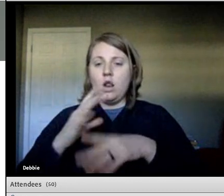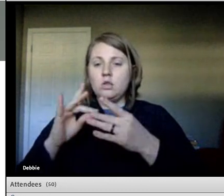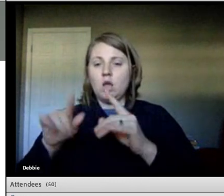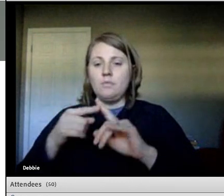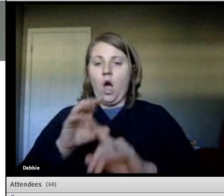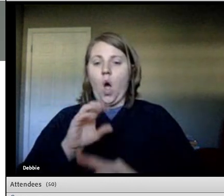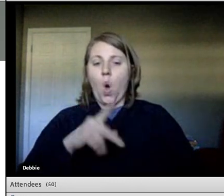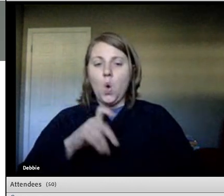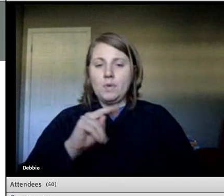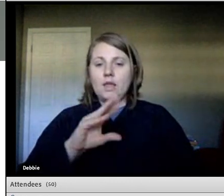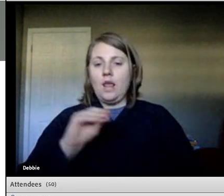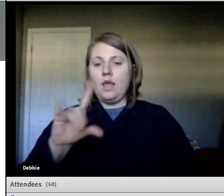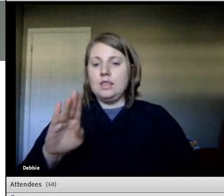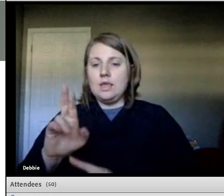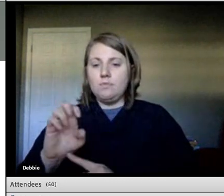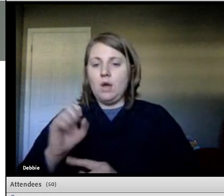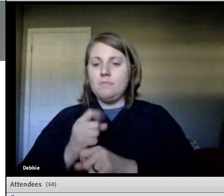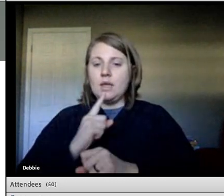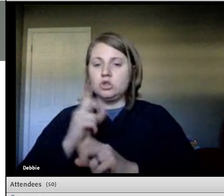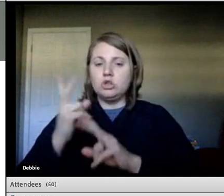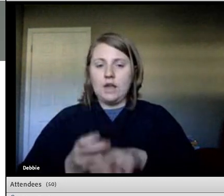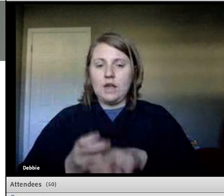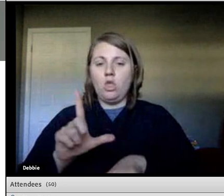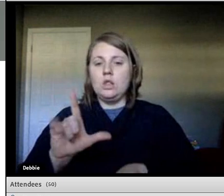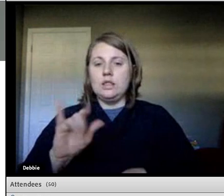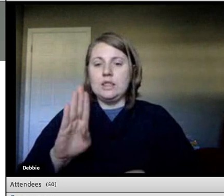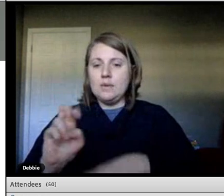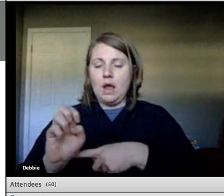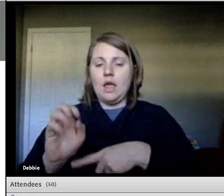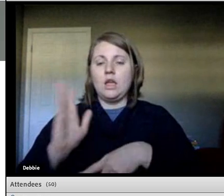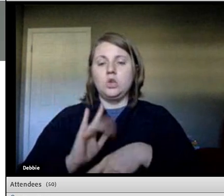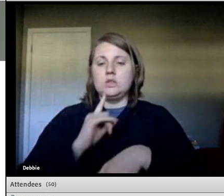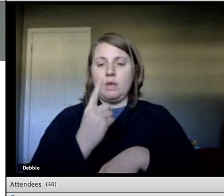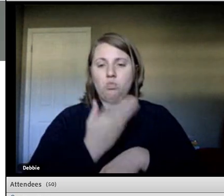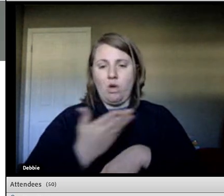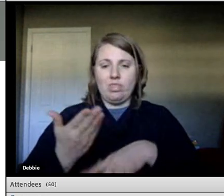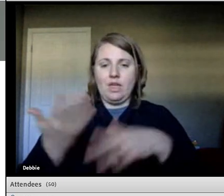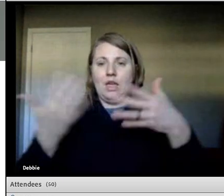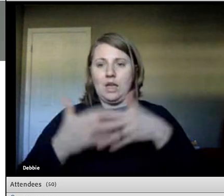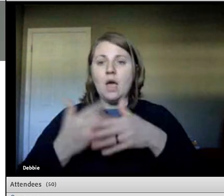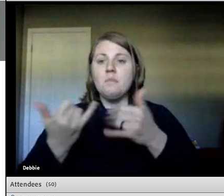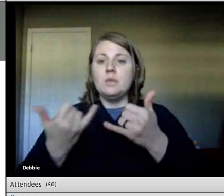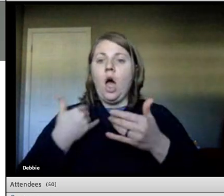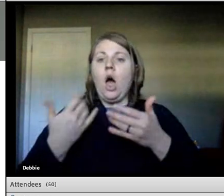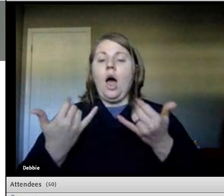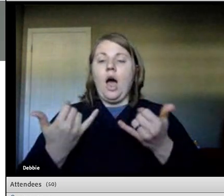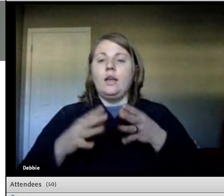and they had one of those branches I mentioned, and LibreOffice has stayed really good. OpenOffice has gotten quite junky,